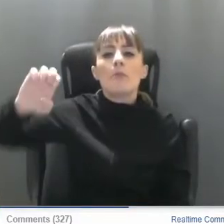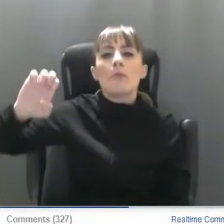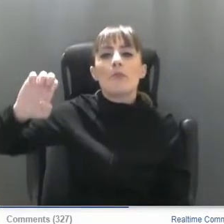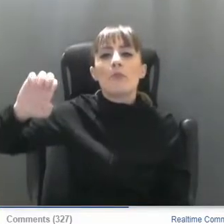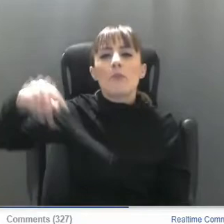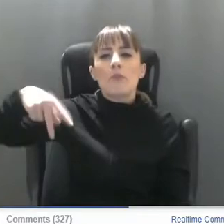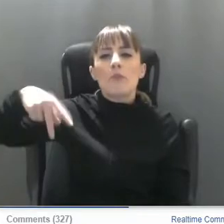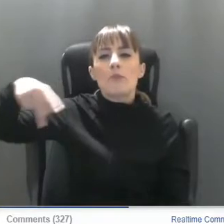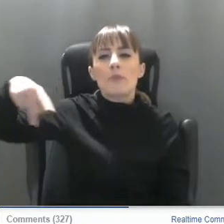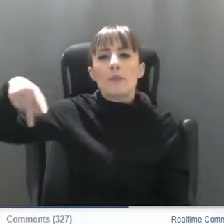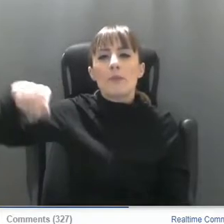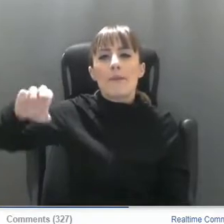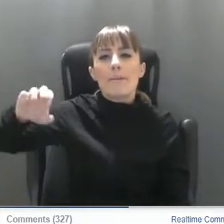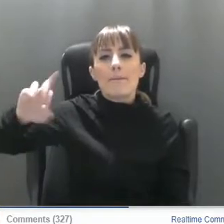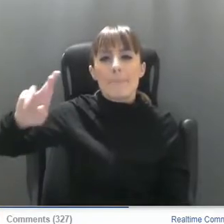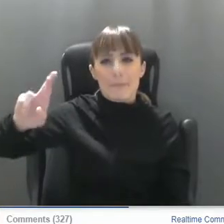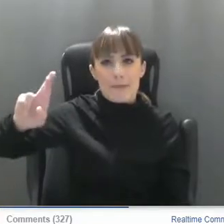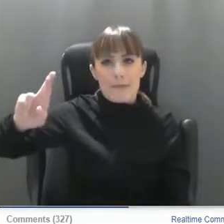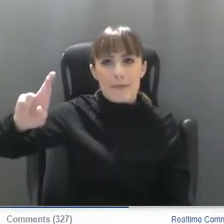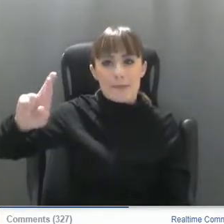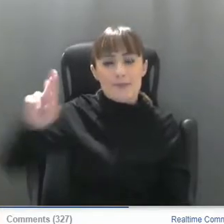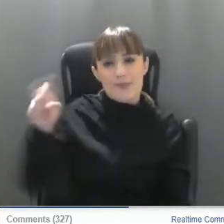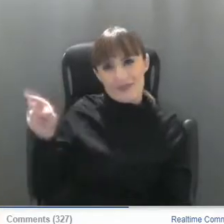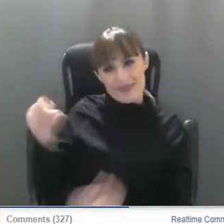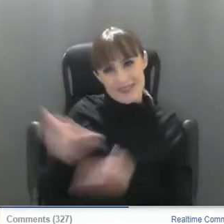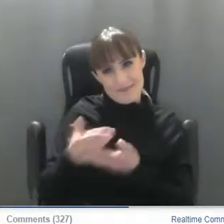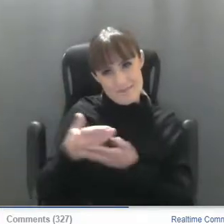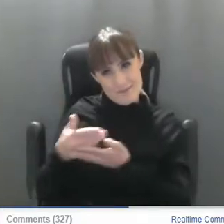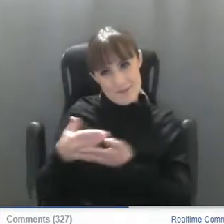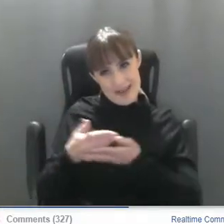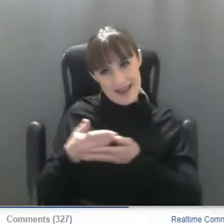Pepper is our little baby. You guys remember being introduced to